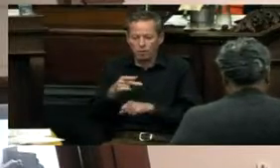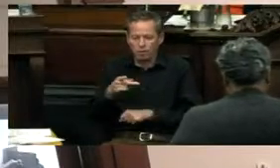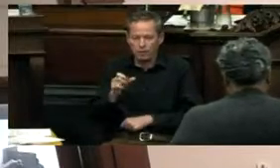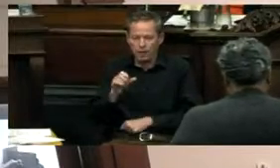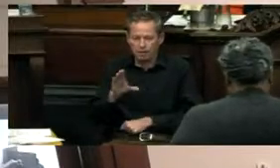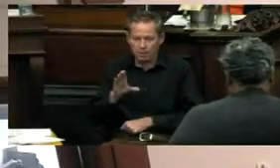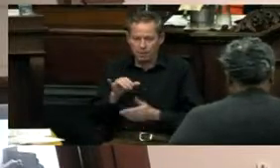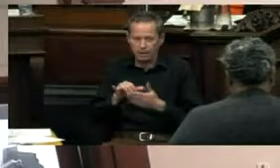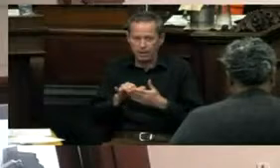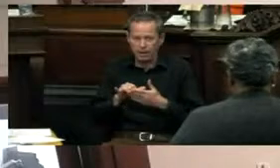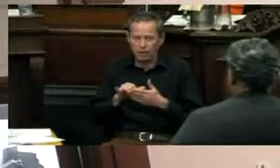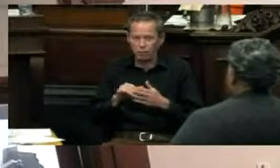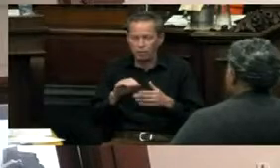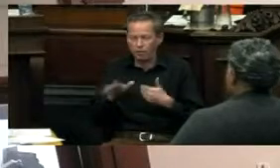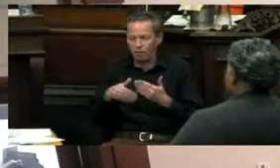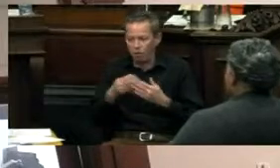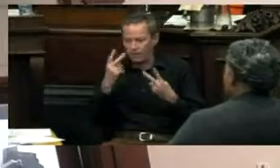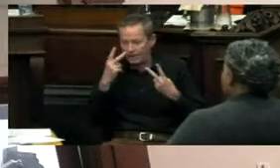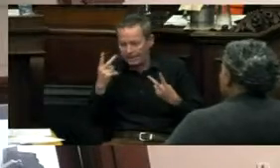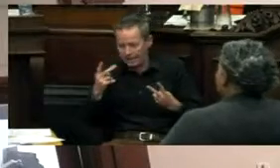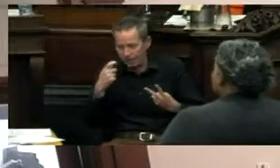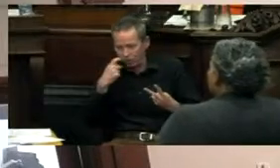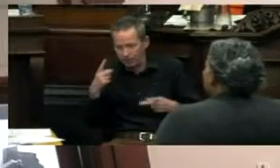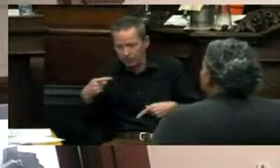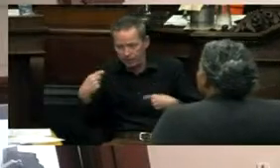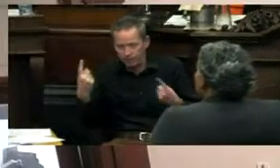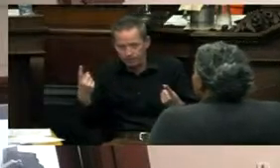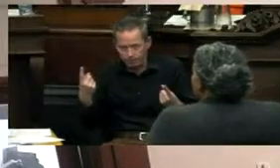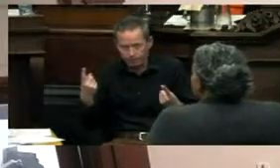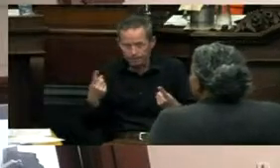impact the credibility or the